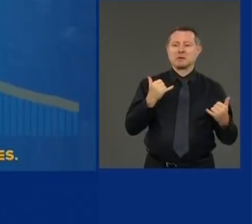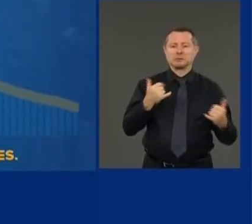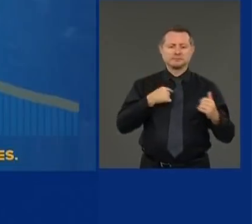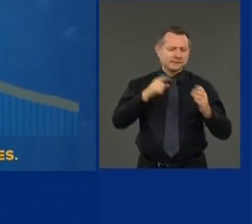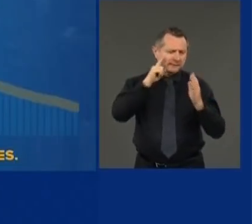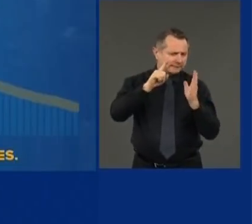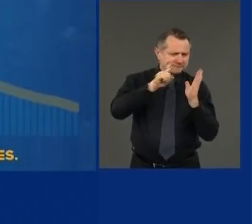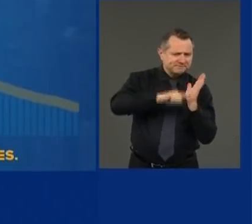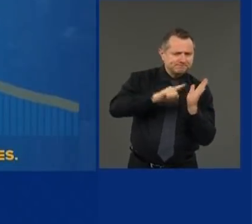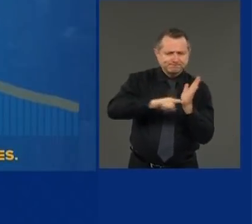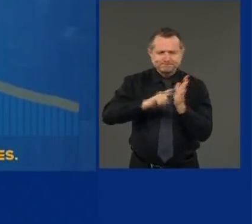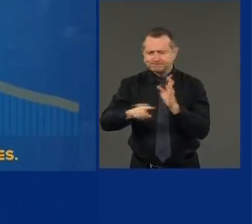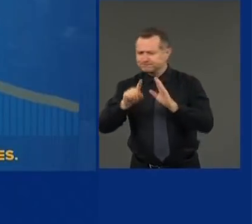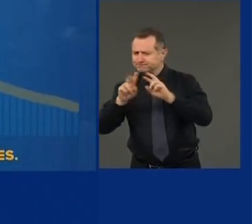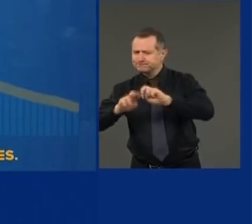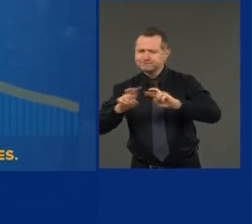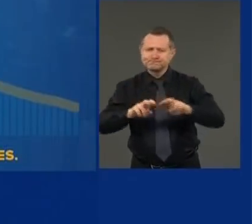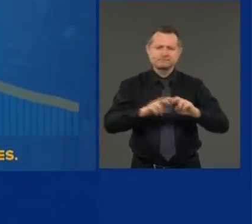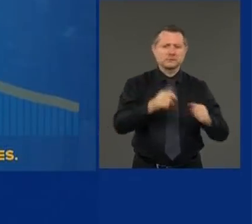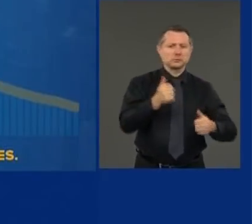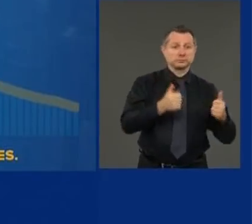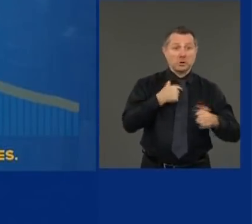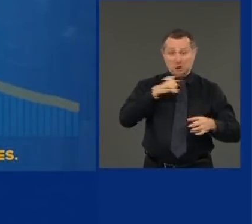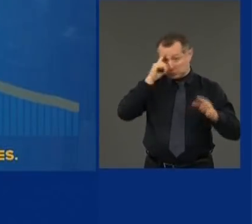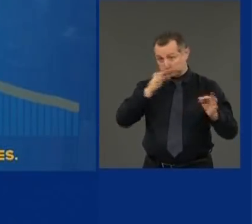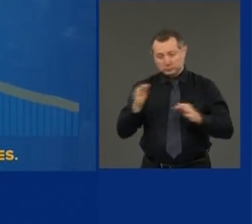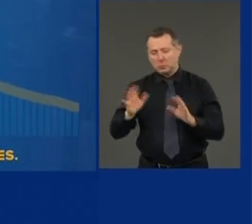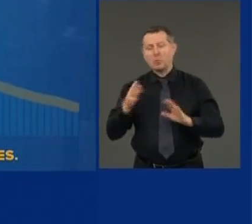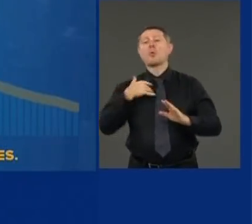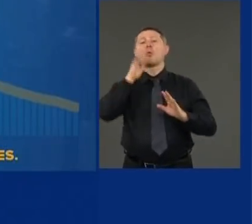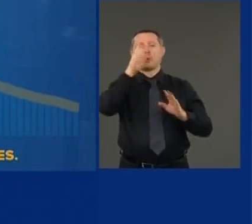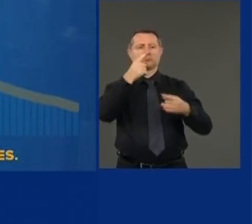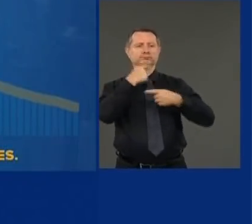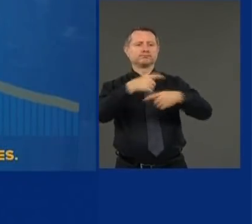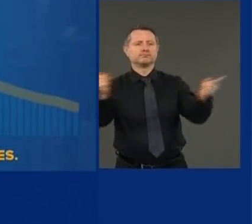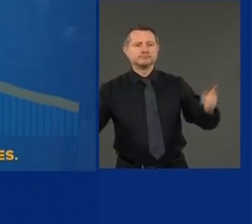HVAC SYSTEMS IT'S SOMETHING WE HAVE TO LOOK AT. SO WE'RE IN THE MIDST OF THAT